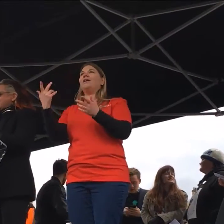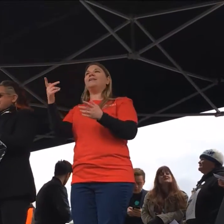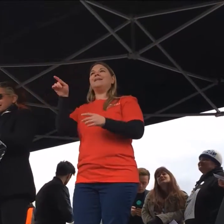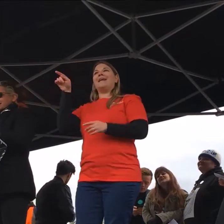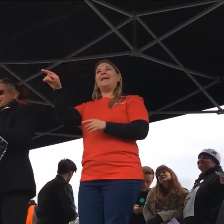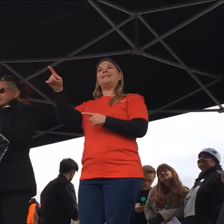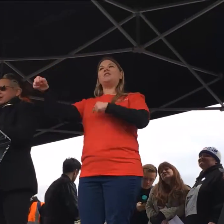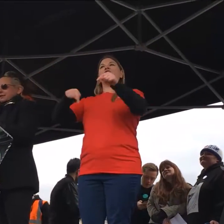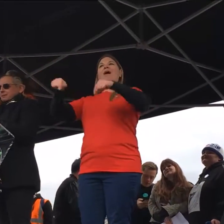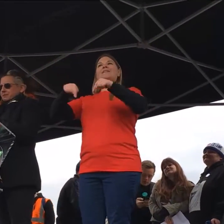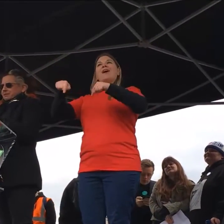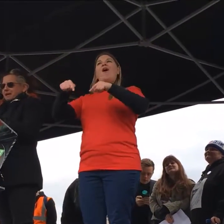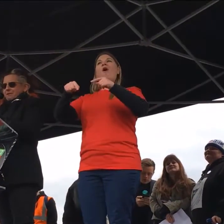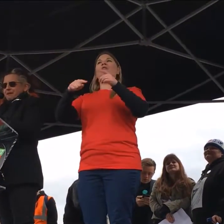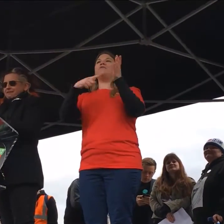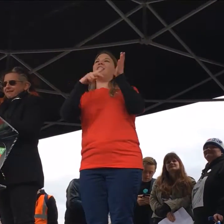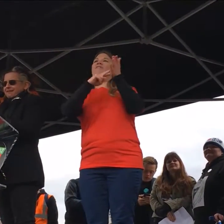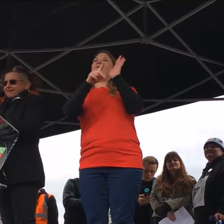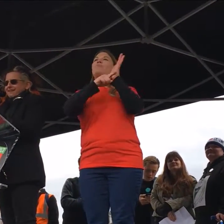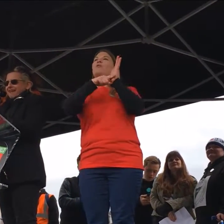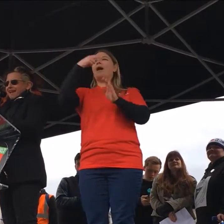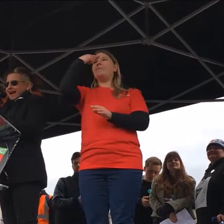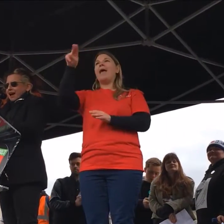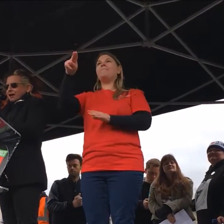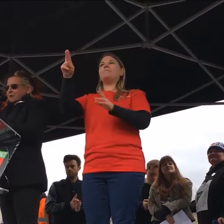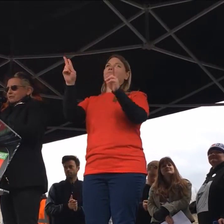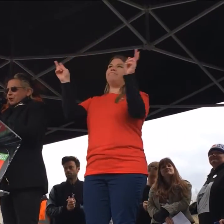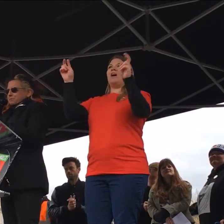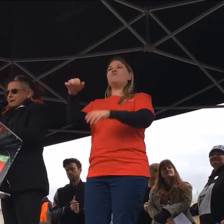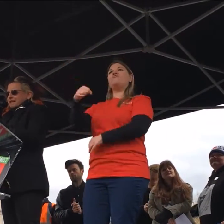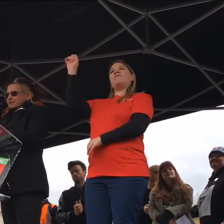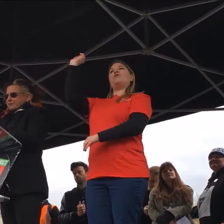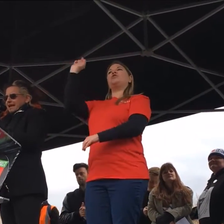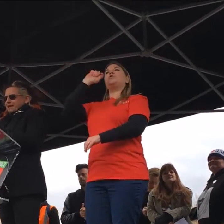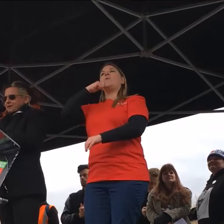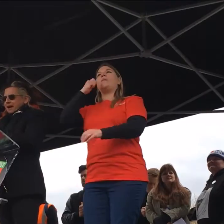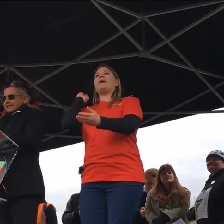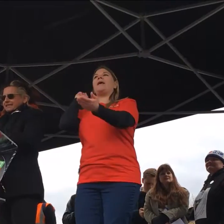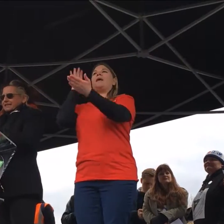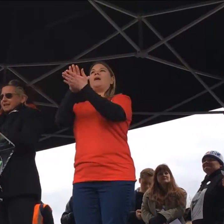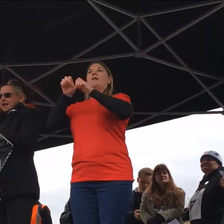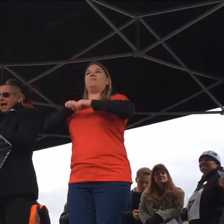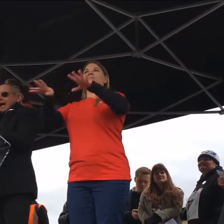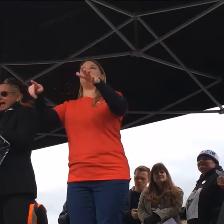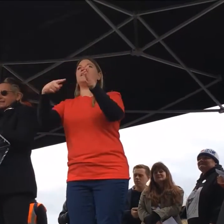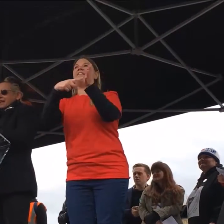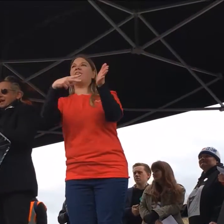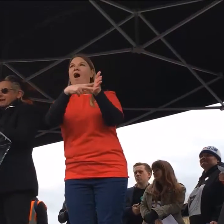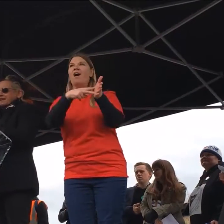(although some people say it won't!) urm we've got speakers from the NUS and now I'm going